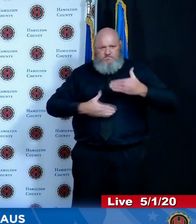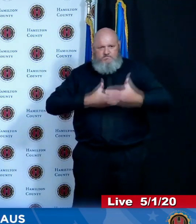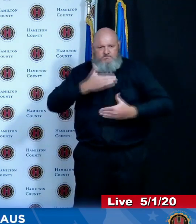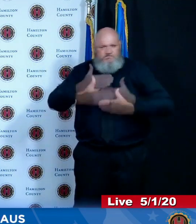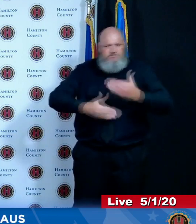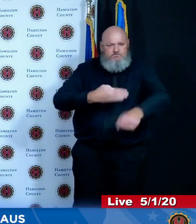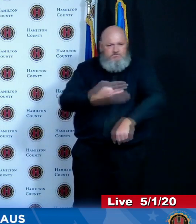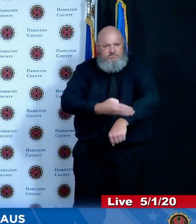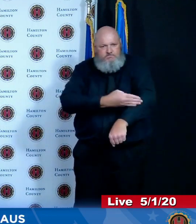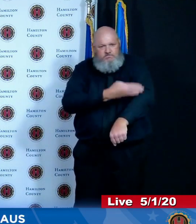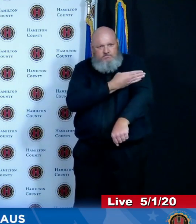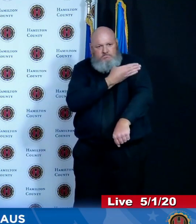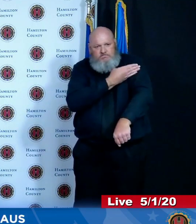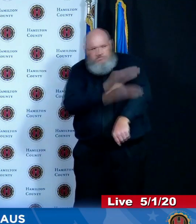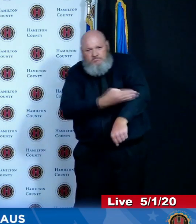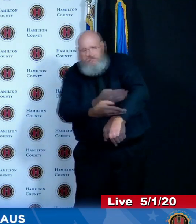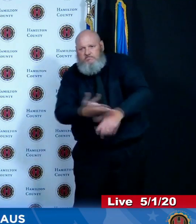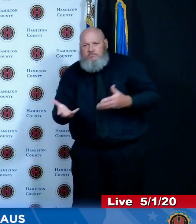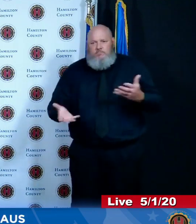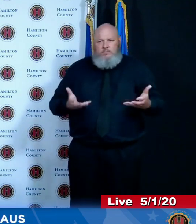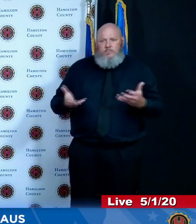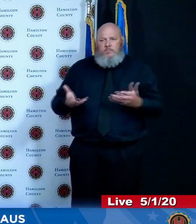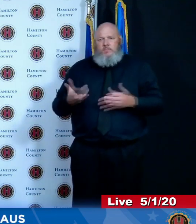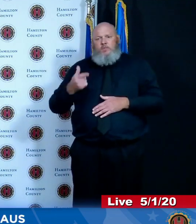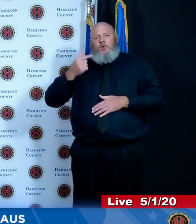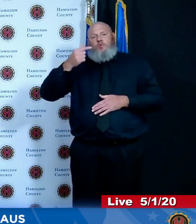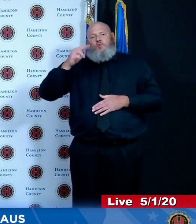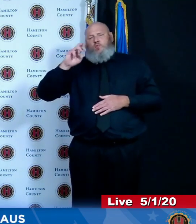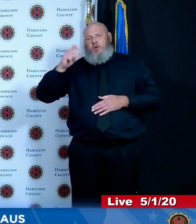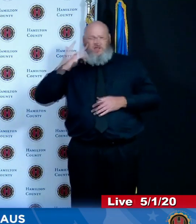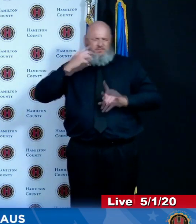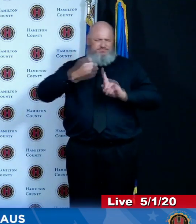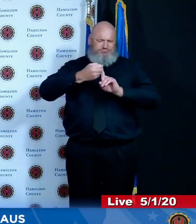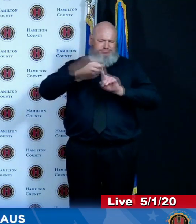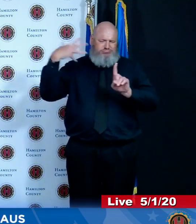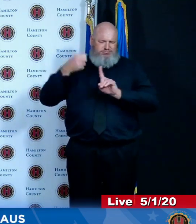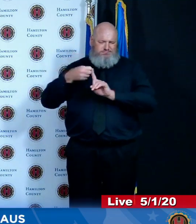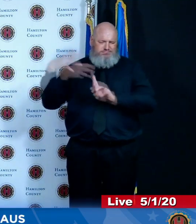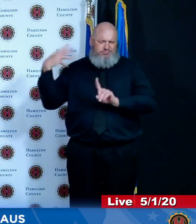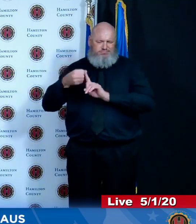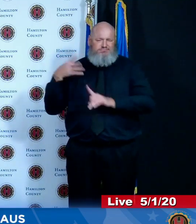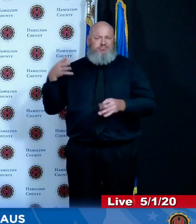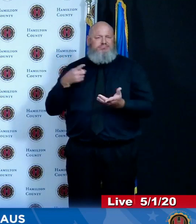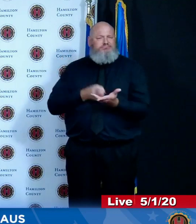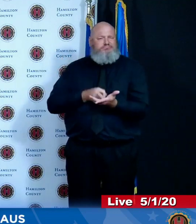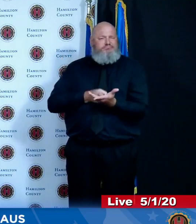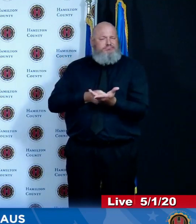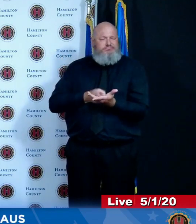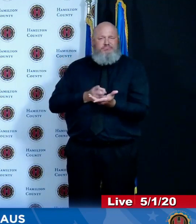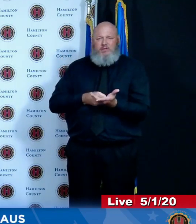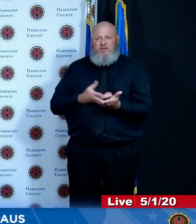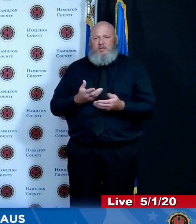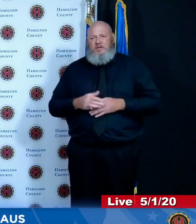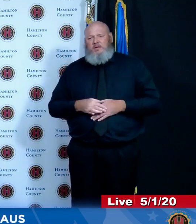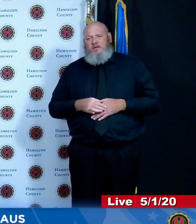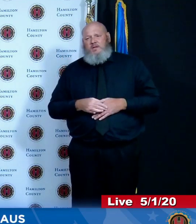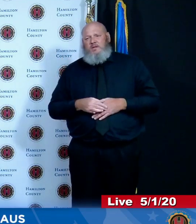important to kind of distinguish and understand what's happening broadly related to the numbers that we talk about every time we do a briefing so